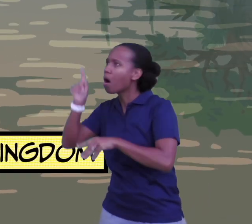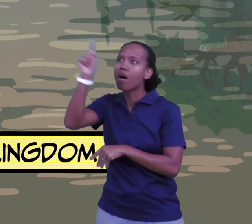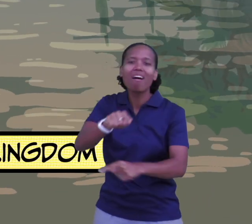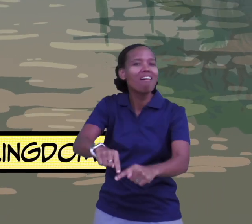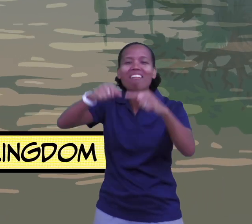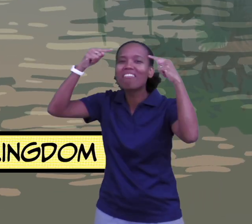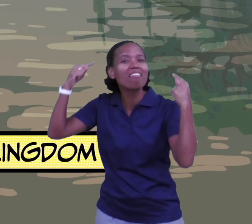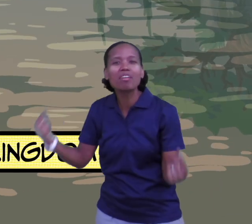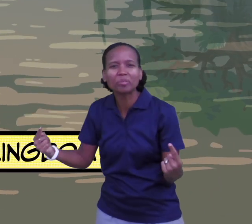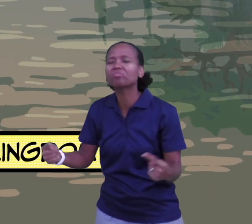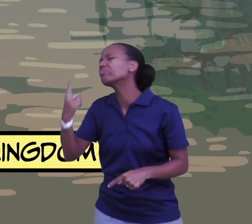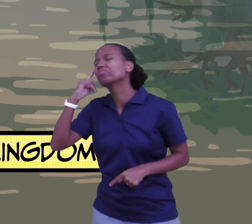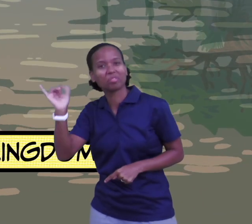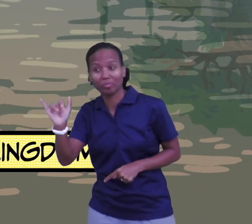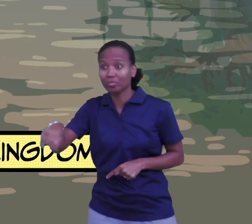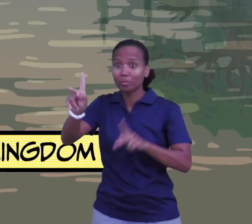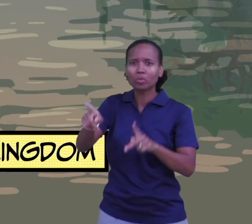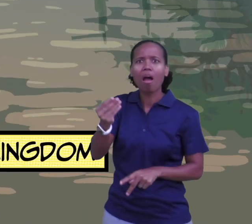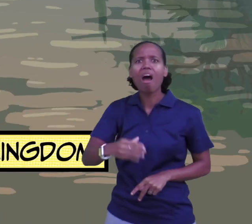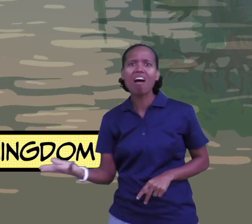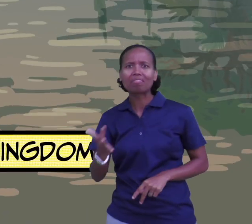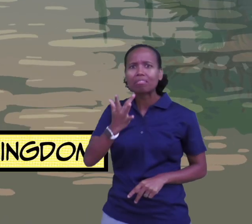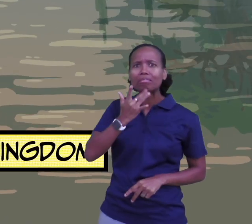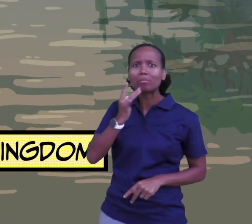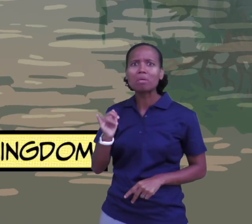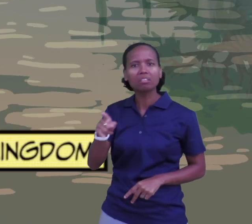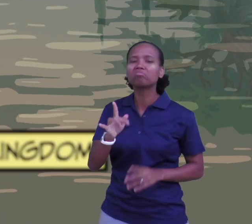about how the least important people in the world are actually the most important people to God,